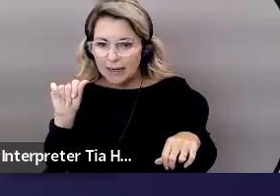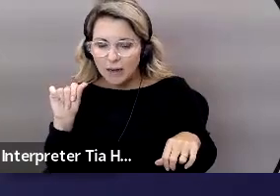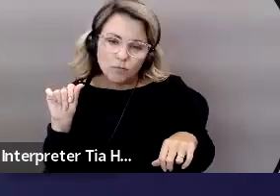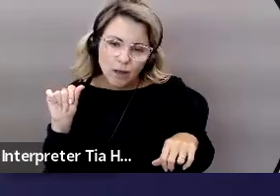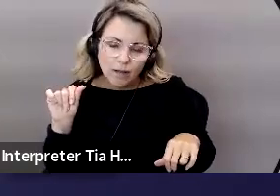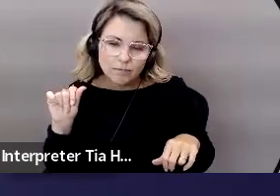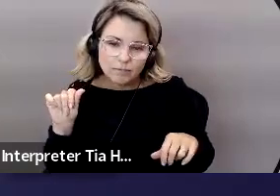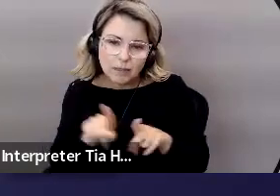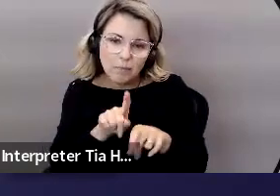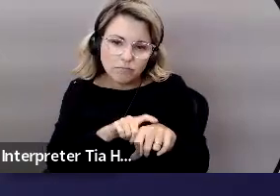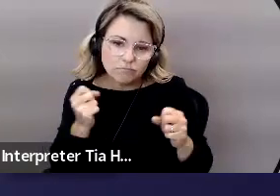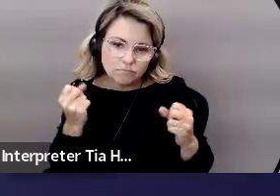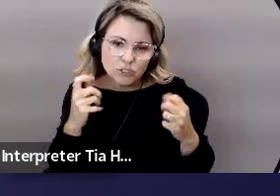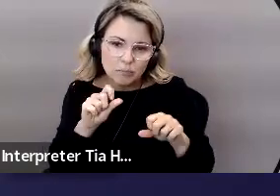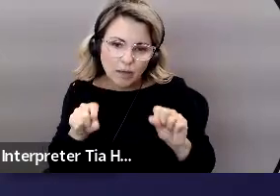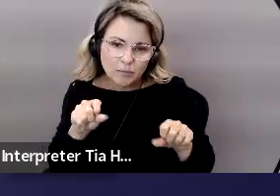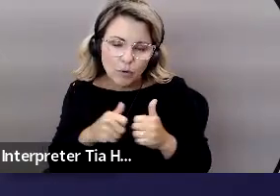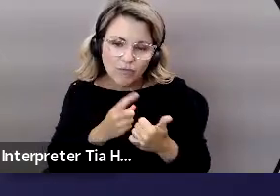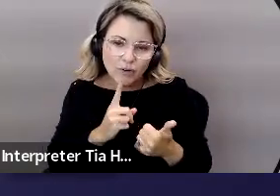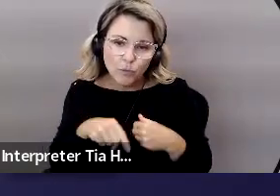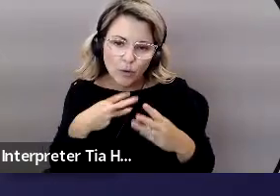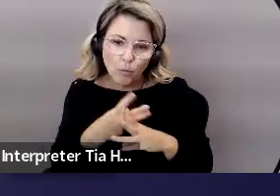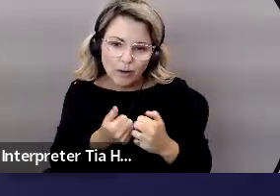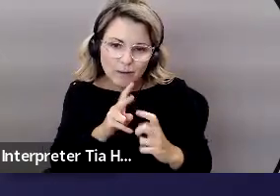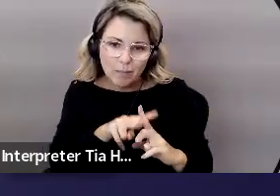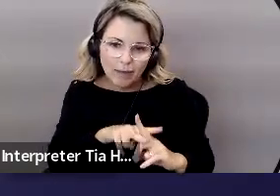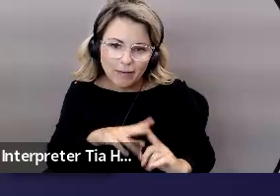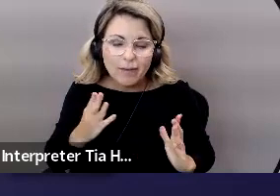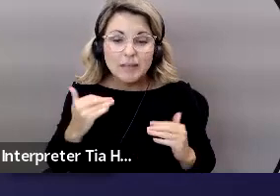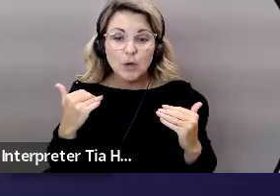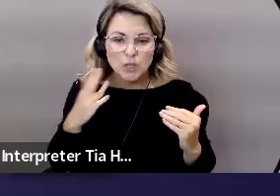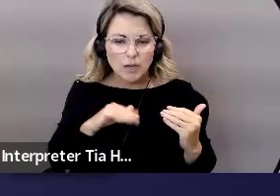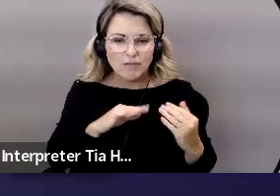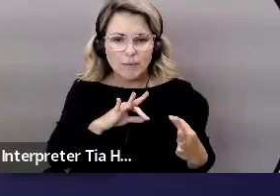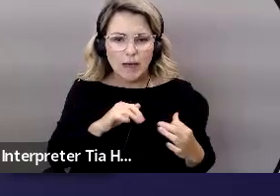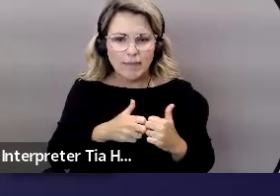you update that to give you feedback on how are things going, right? How is the project going?